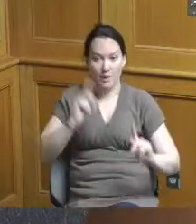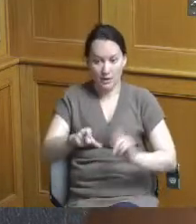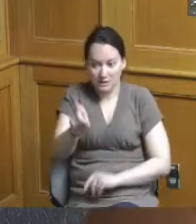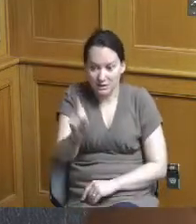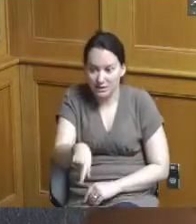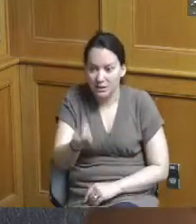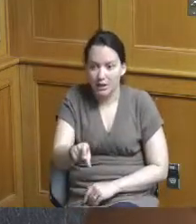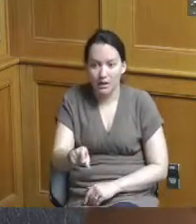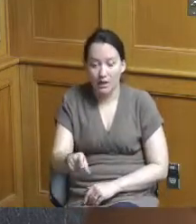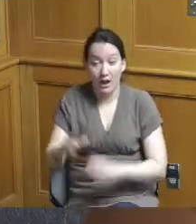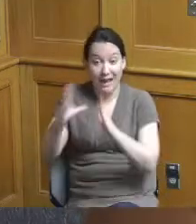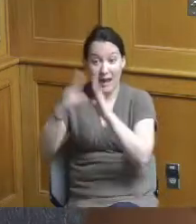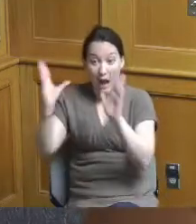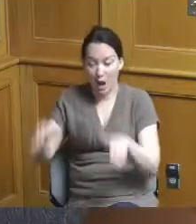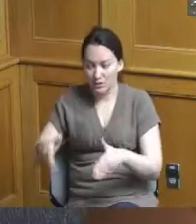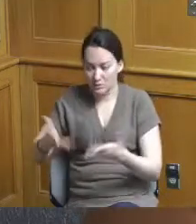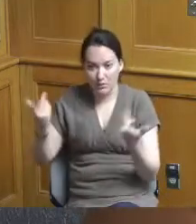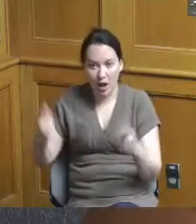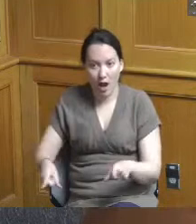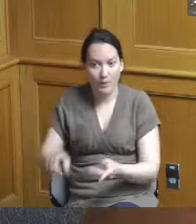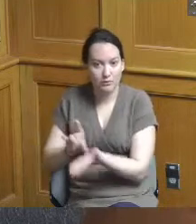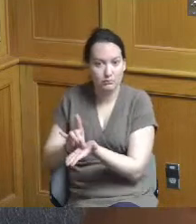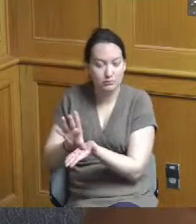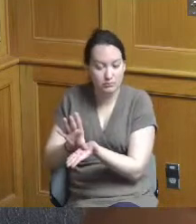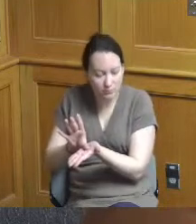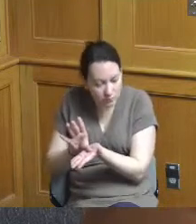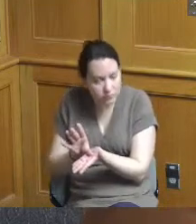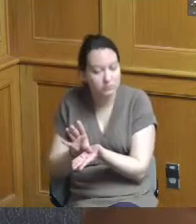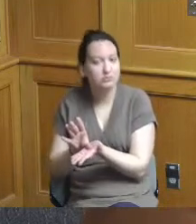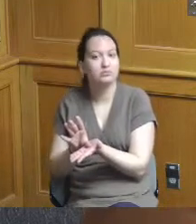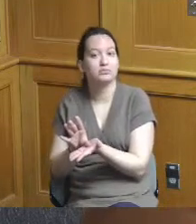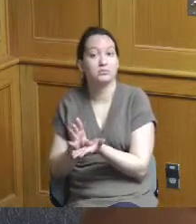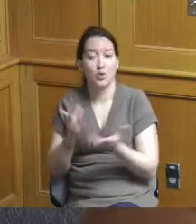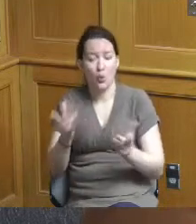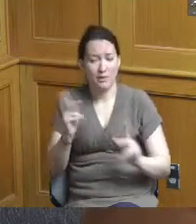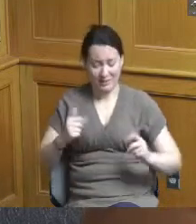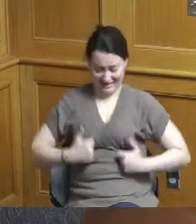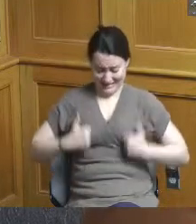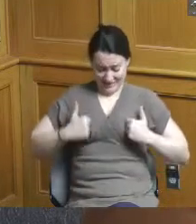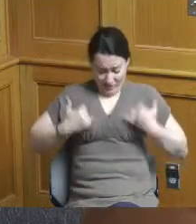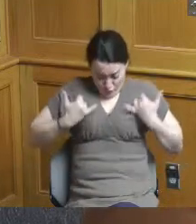they lose the house they already in so I want people where they're living now to be able to